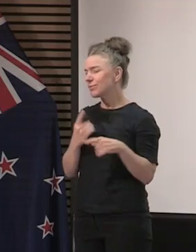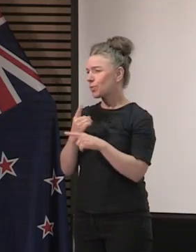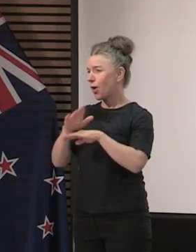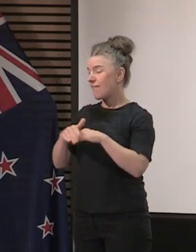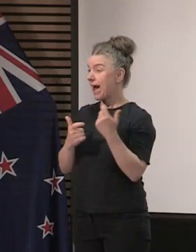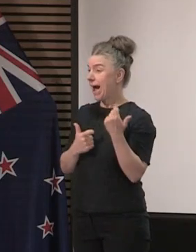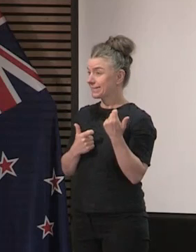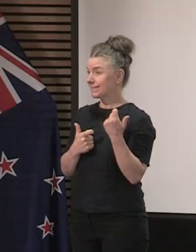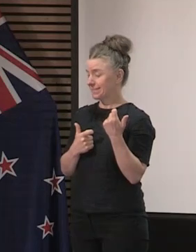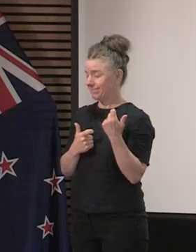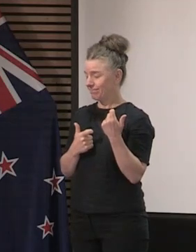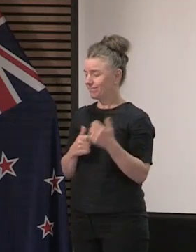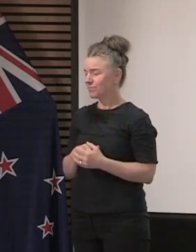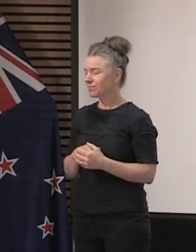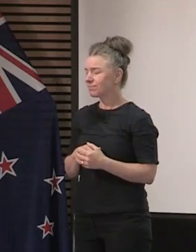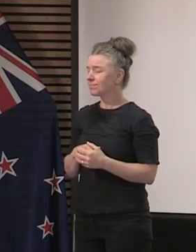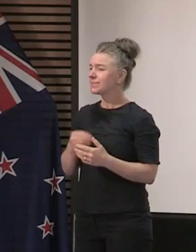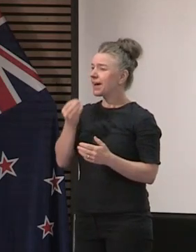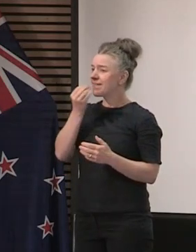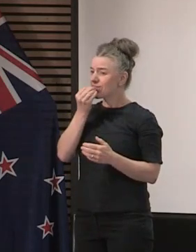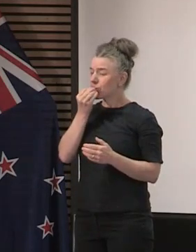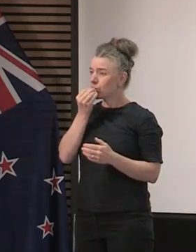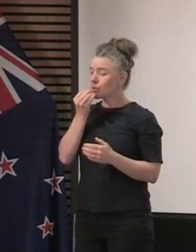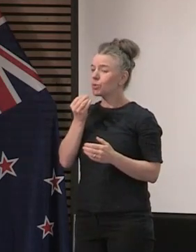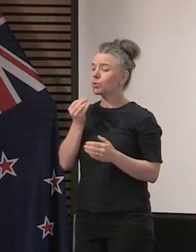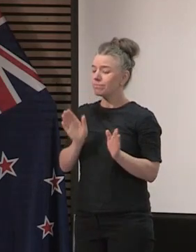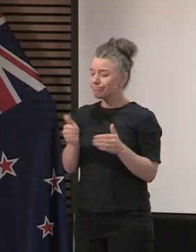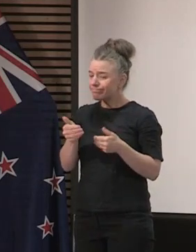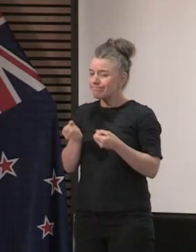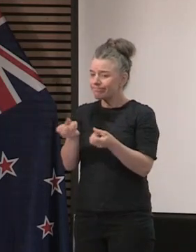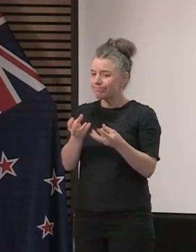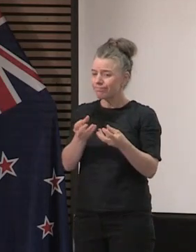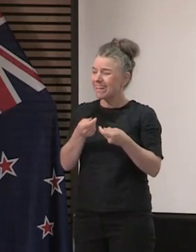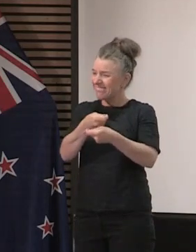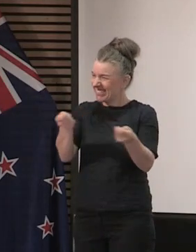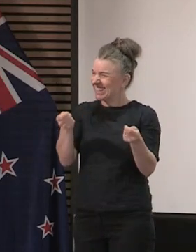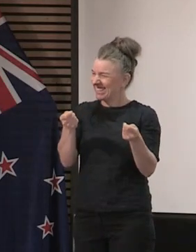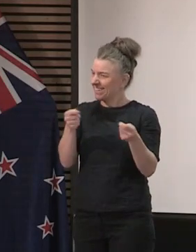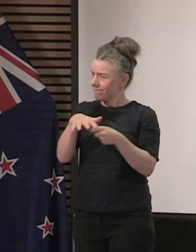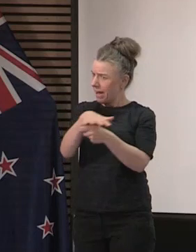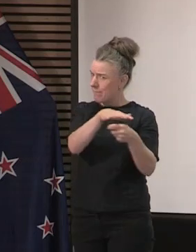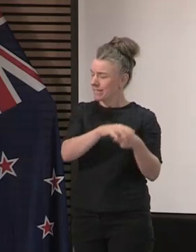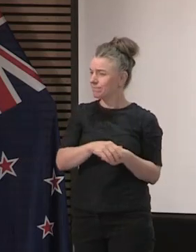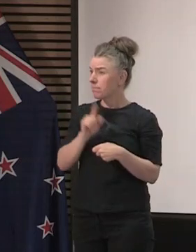groups in our local areas. A short word on hunting. While